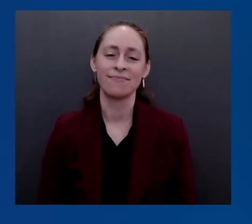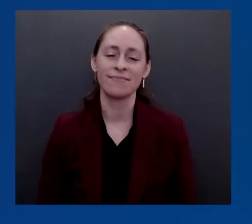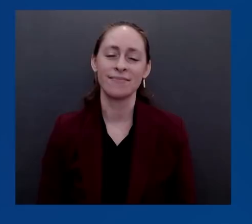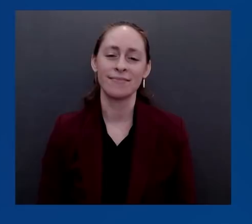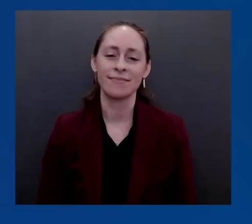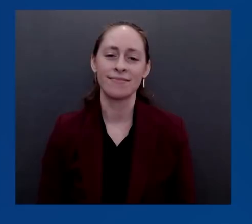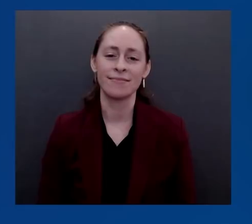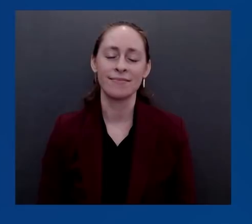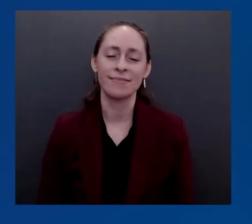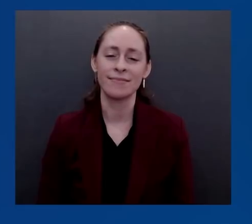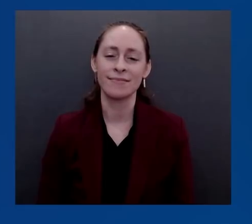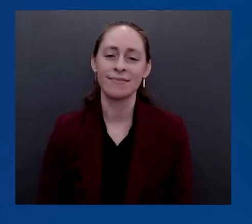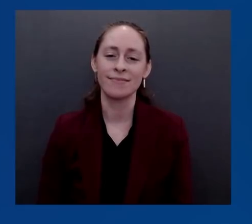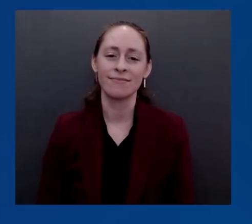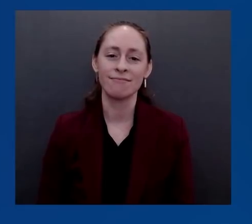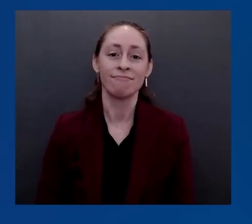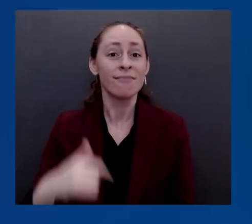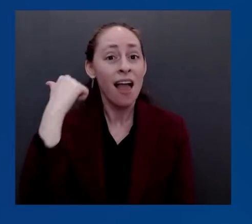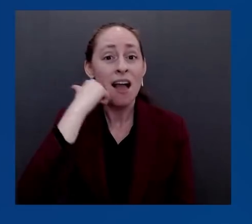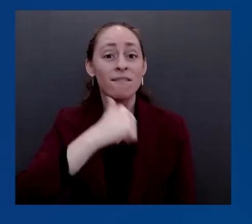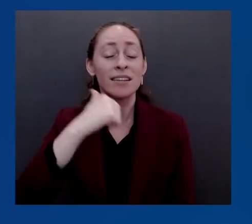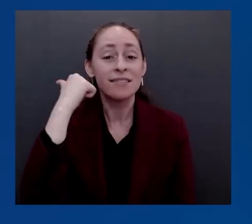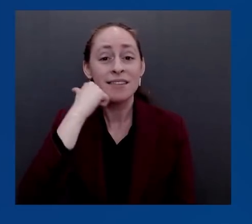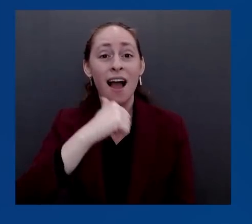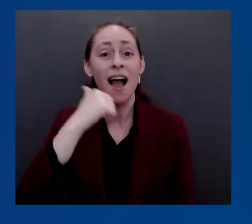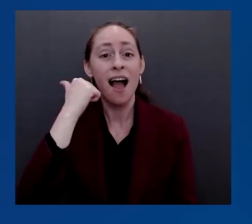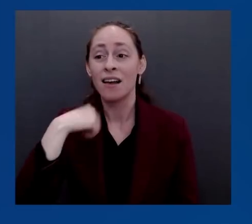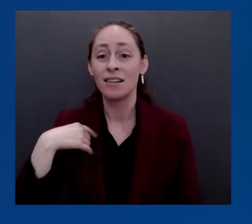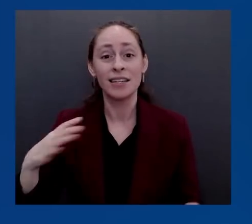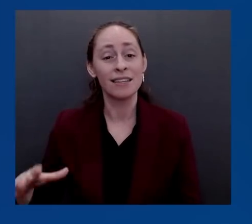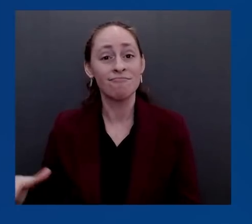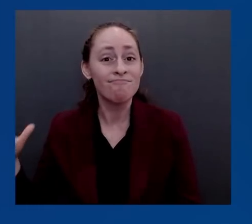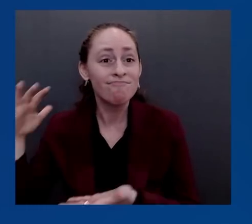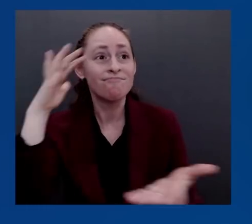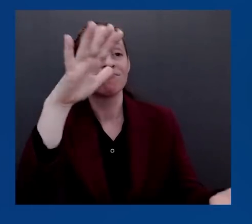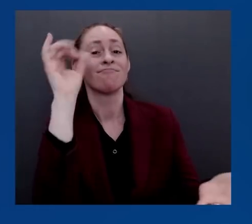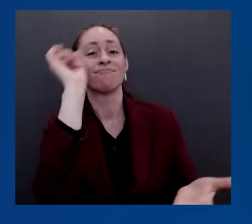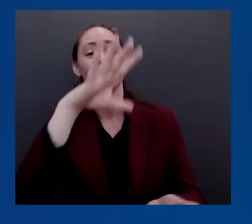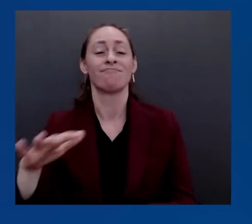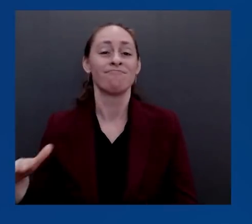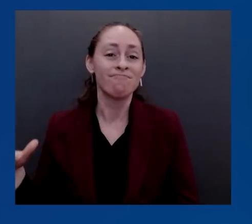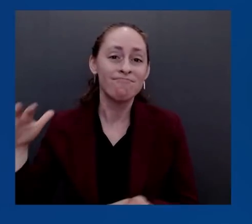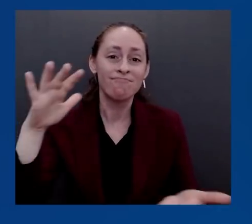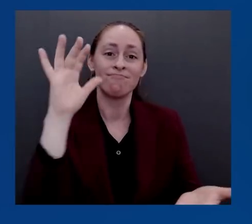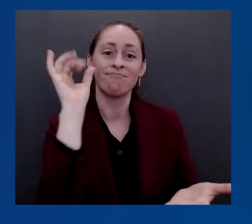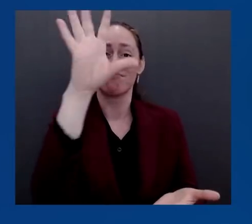The emphasis is on continuing to supply those 1.2 billion doses,